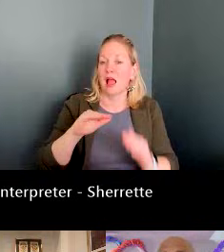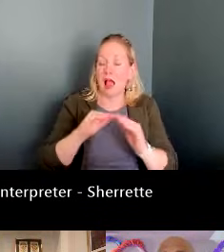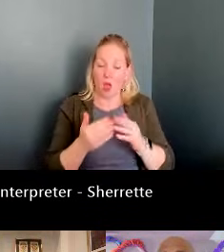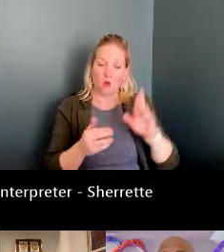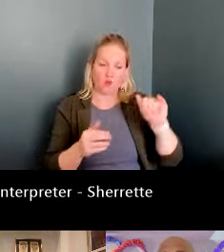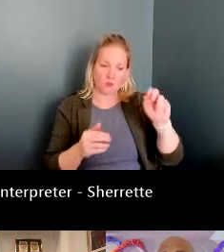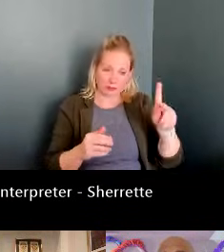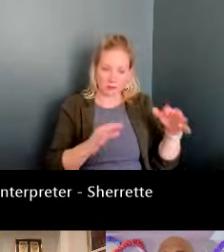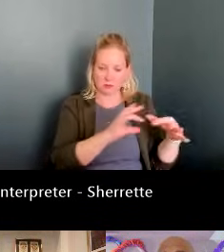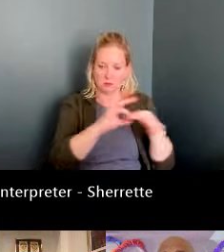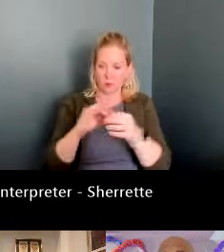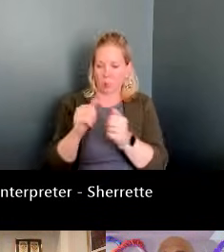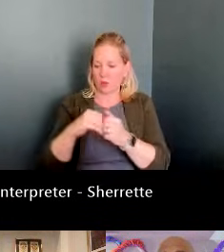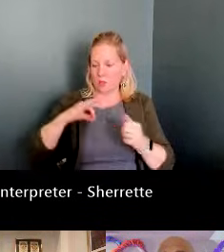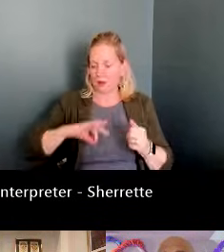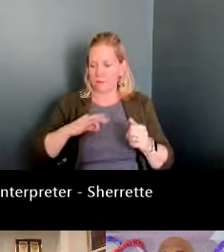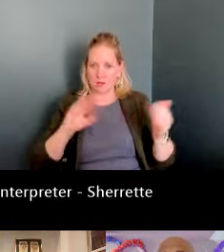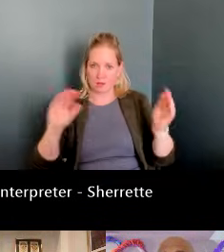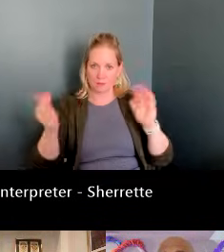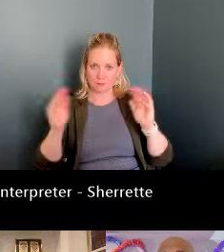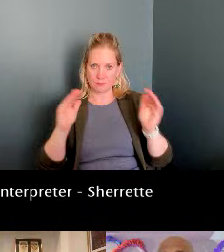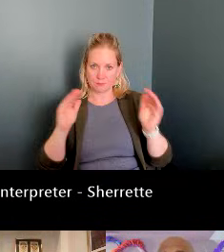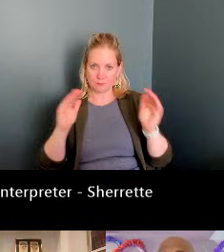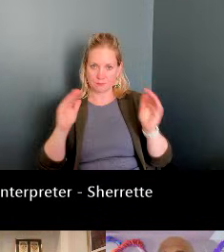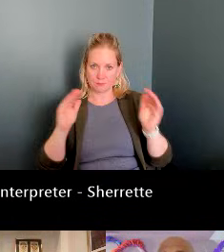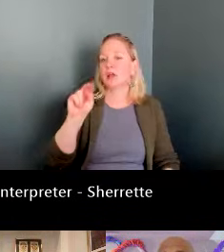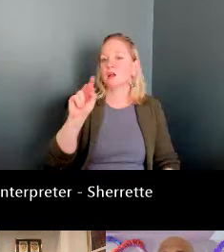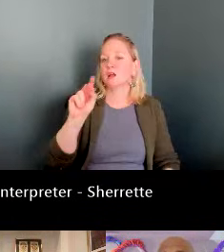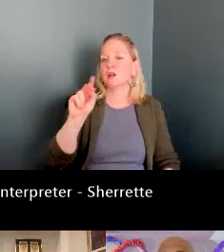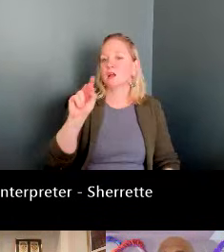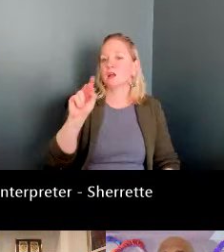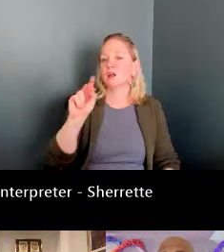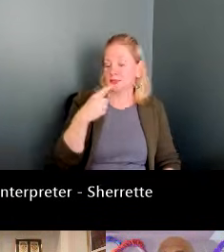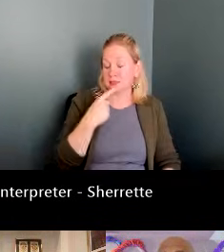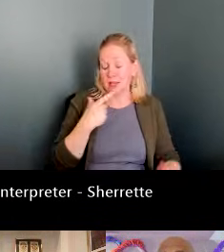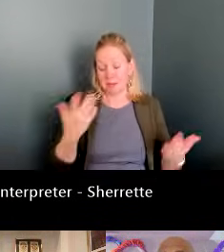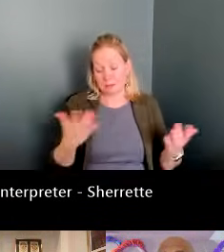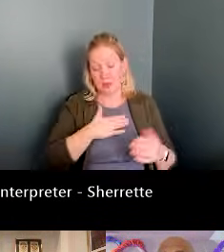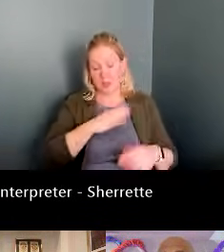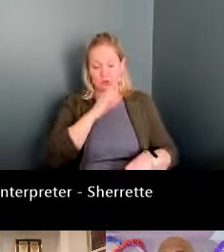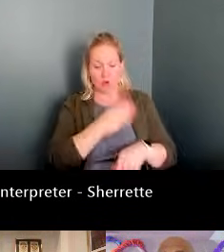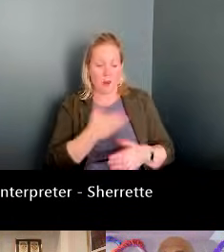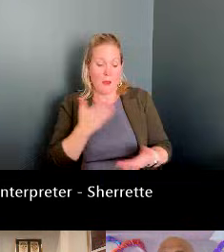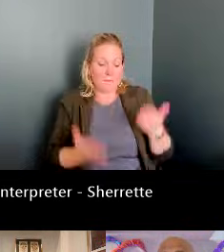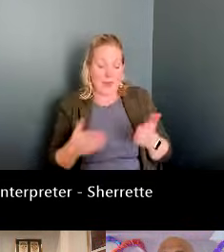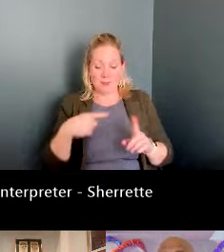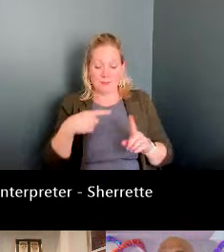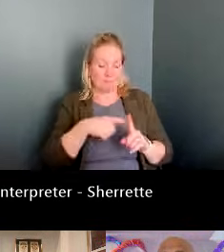what will we be gained. Antuan said, "My daughter may not benefit, but somebody else might." We have